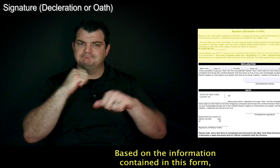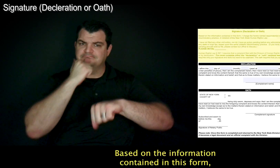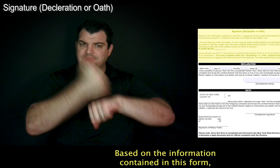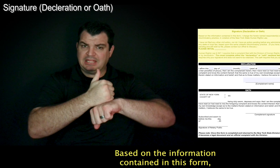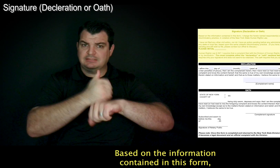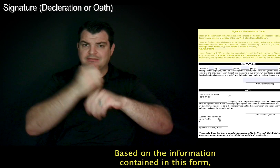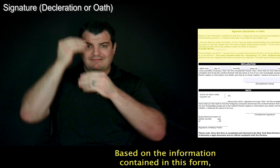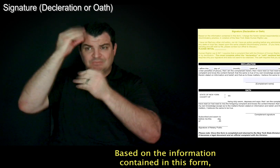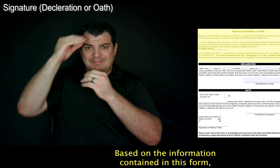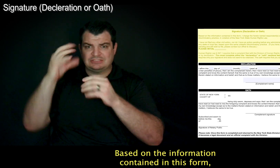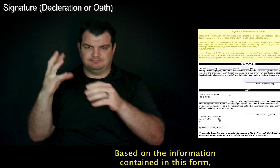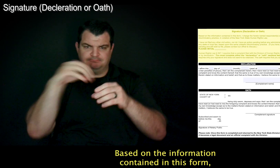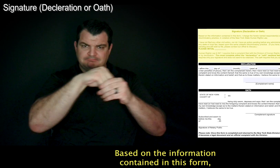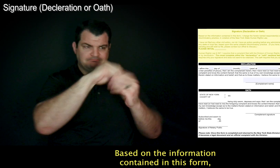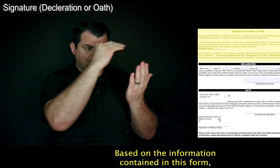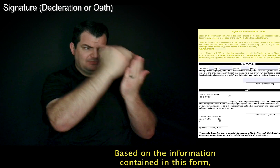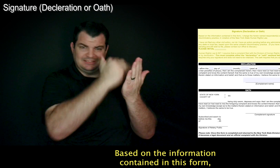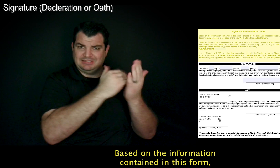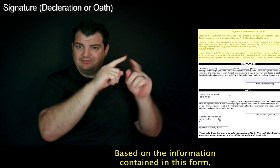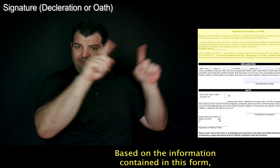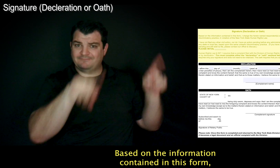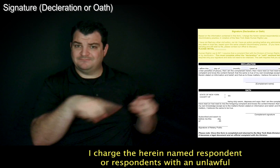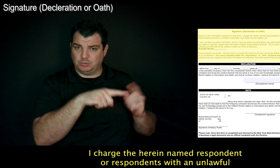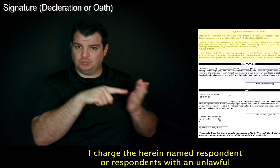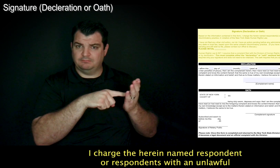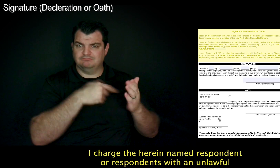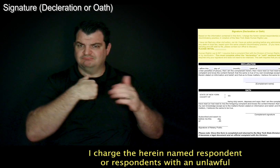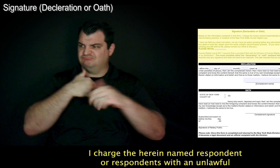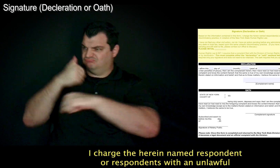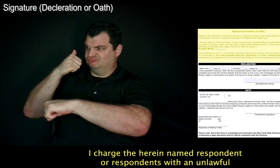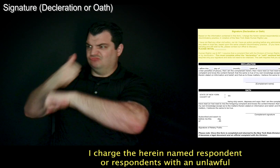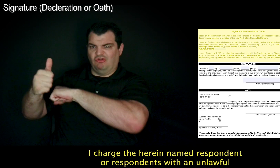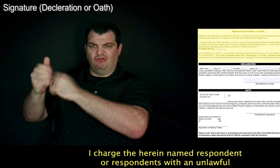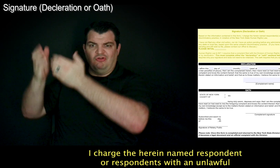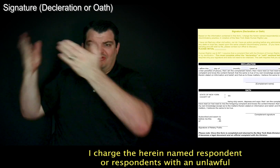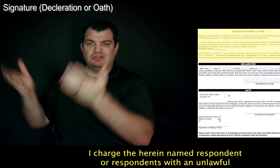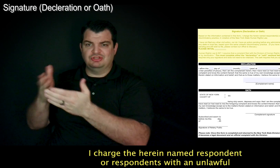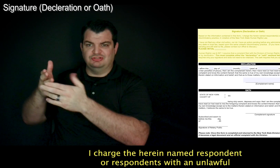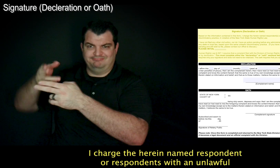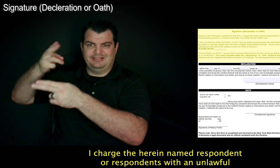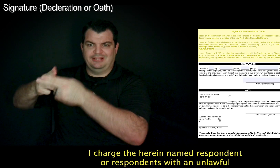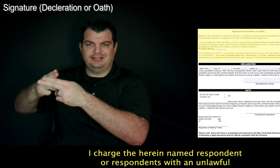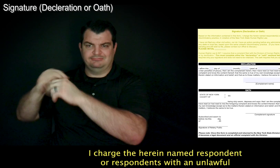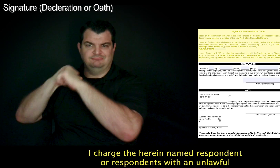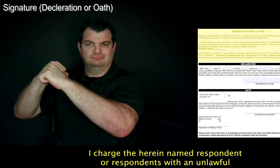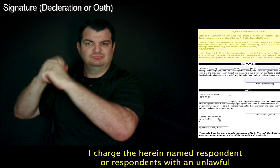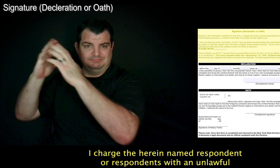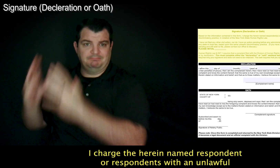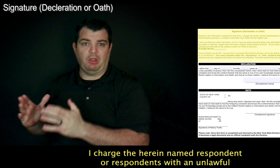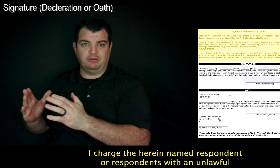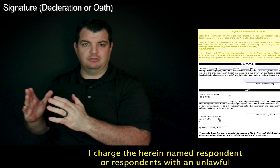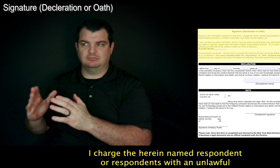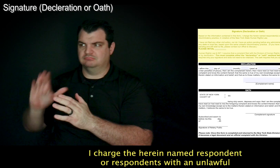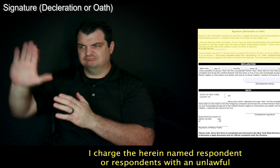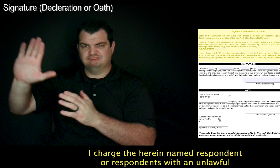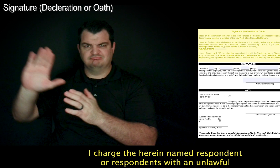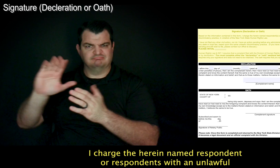Based on the information contained in this form, I charge the herein named respondent or respondents with an unlawful